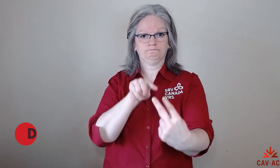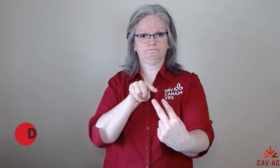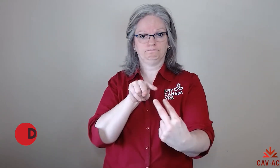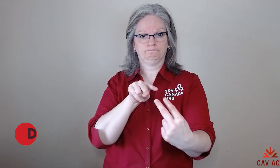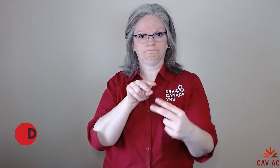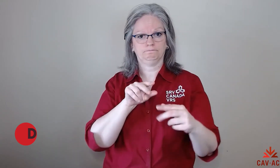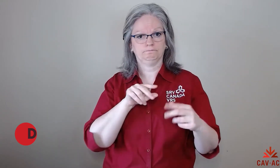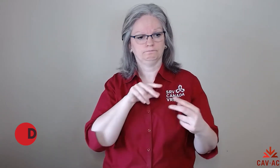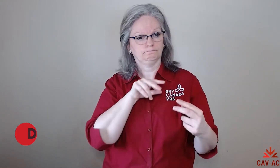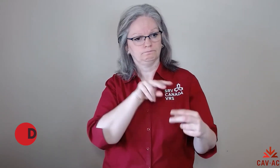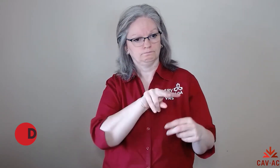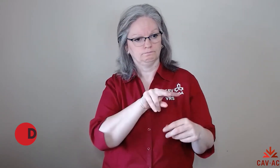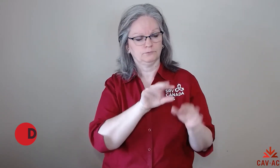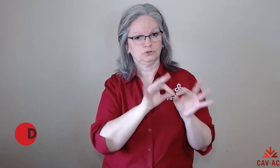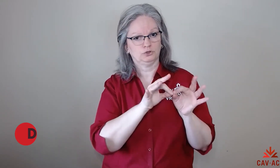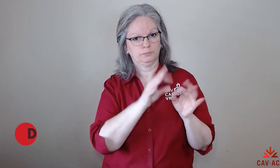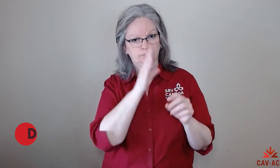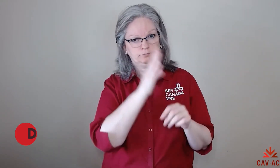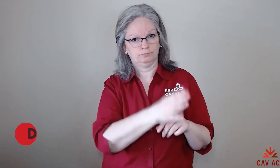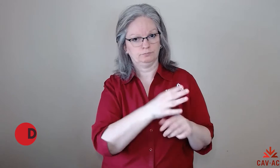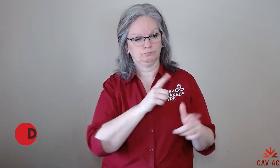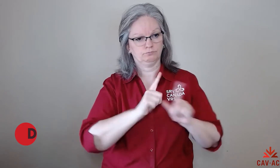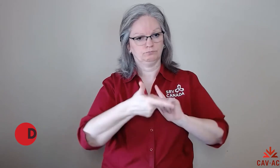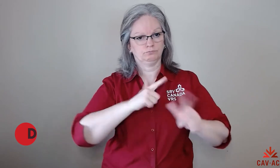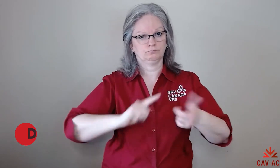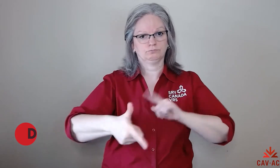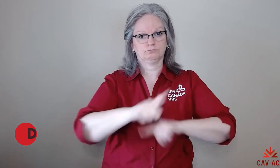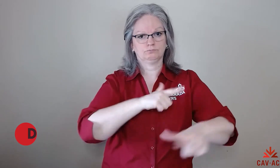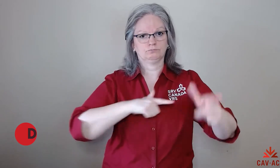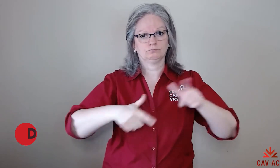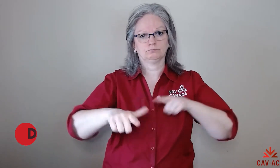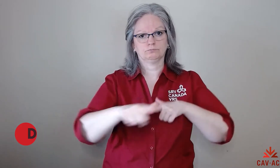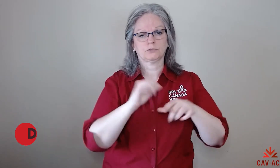or looking at the interpreter during the conversation.